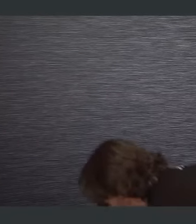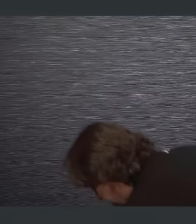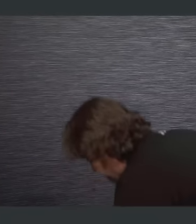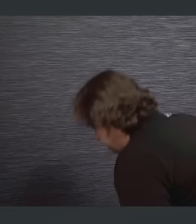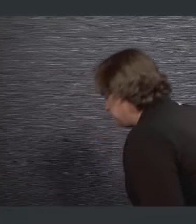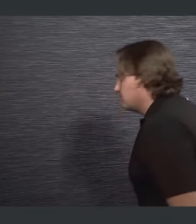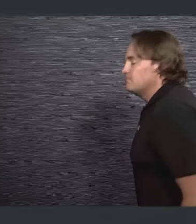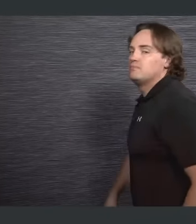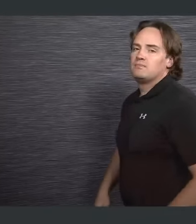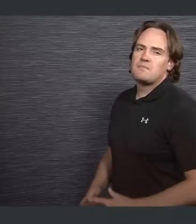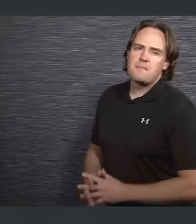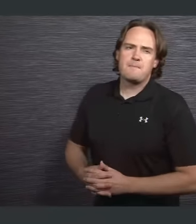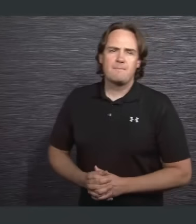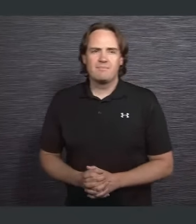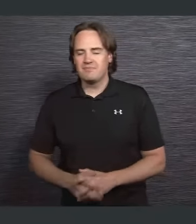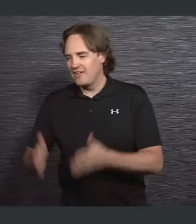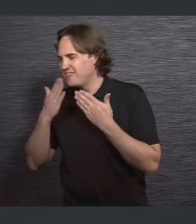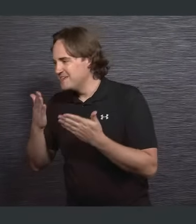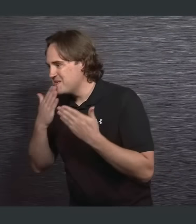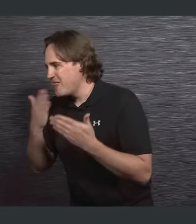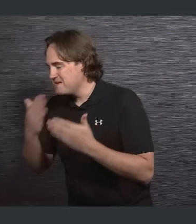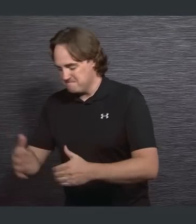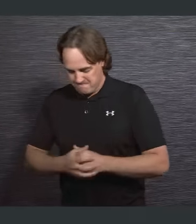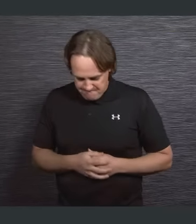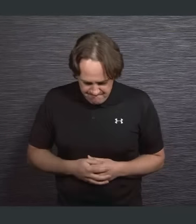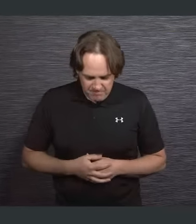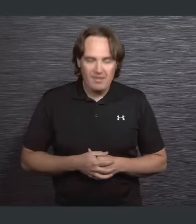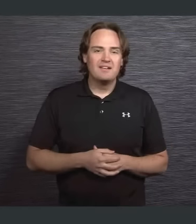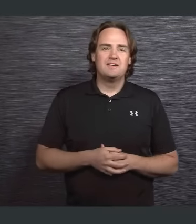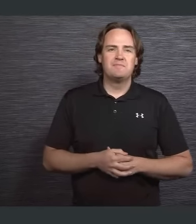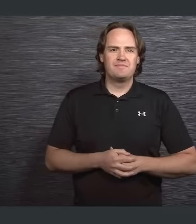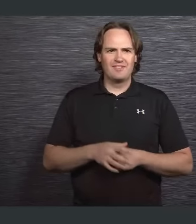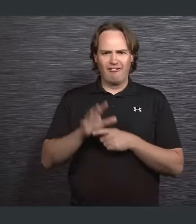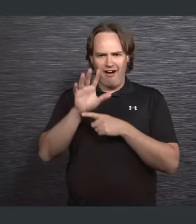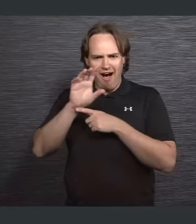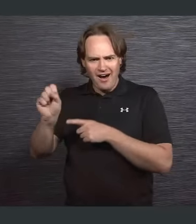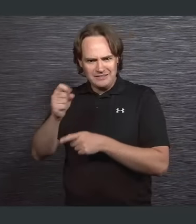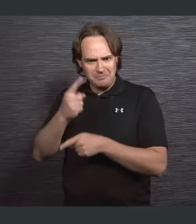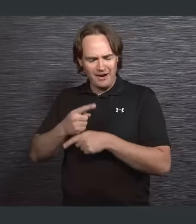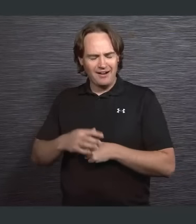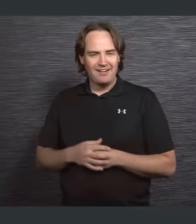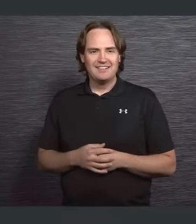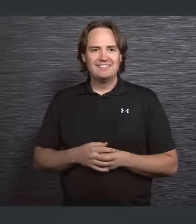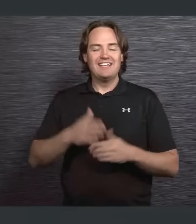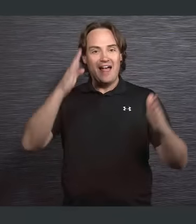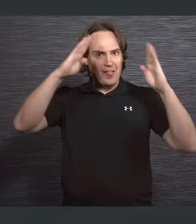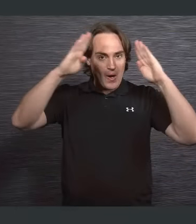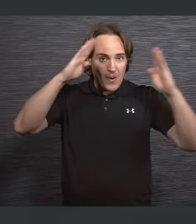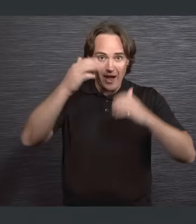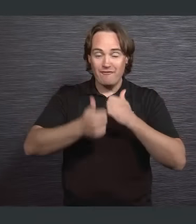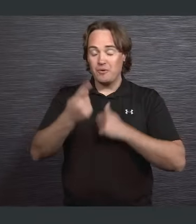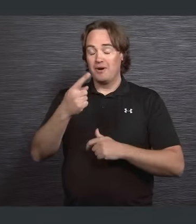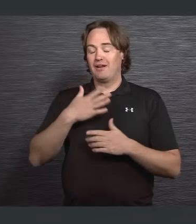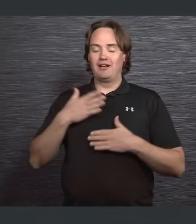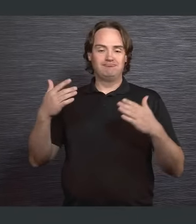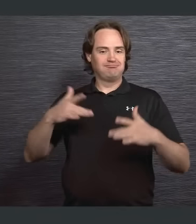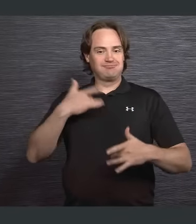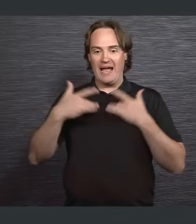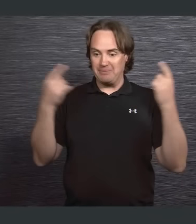Thank you so much. Thank you. Wow, it's pretty awesome. Hello, everybody. It's great to be here with you all.